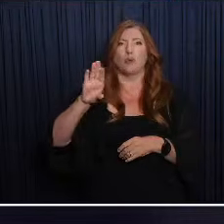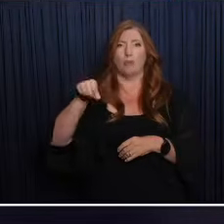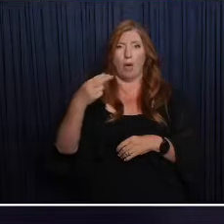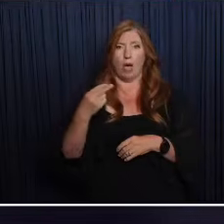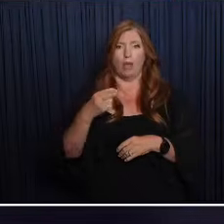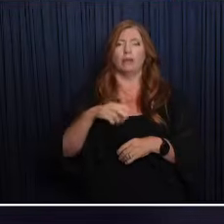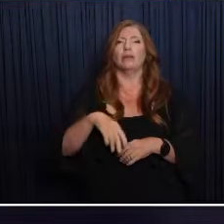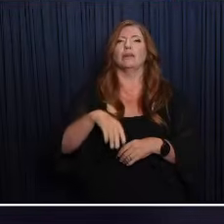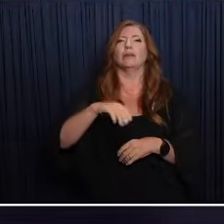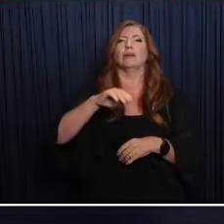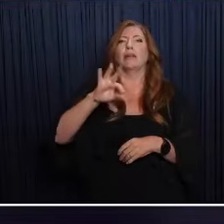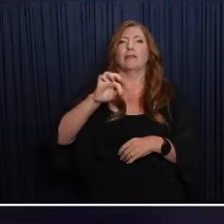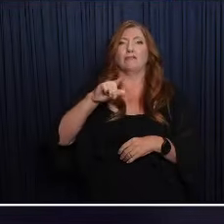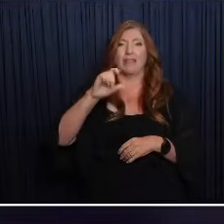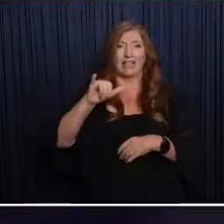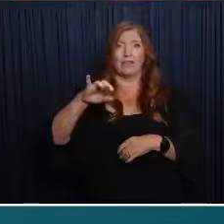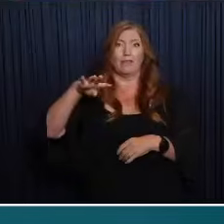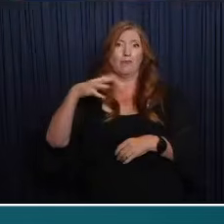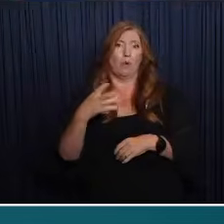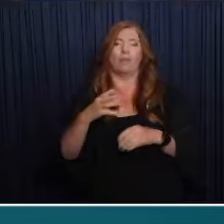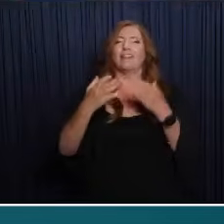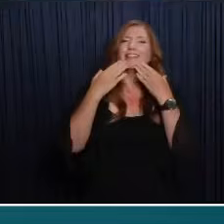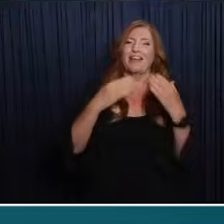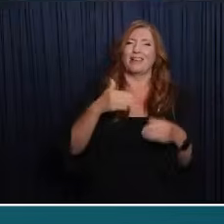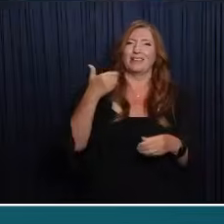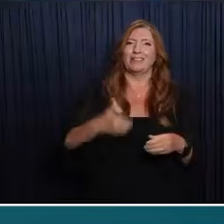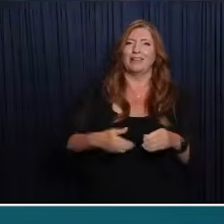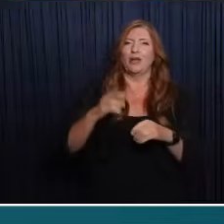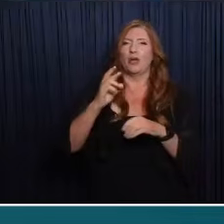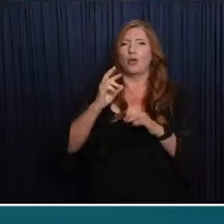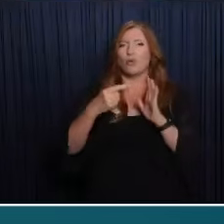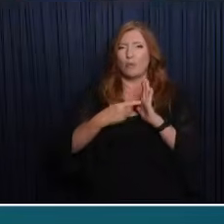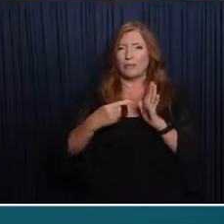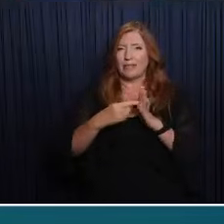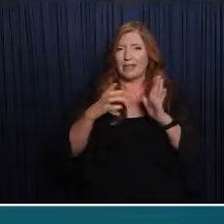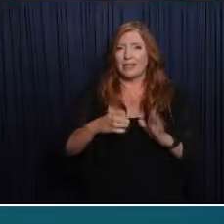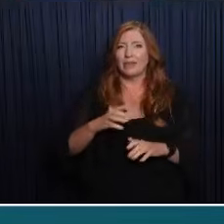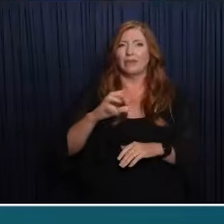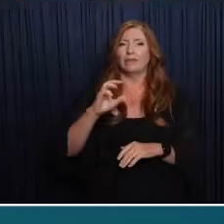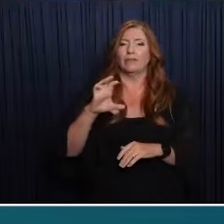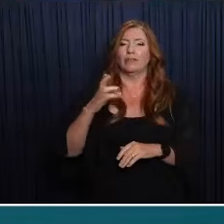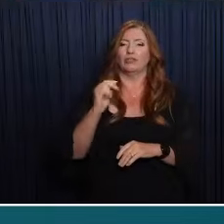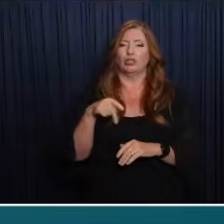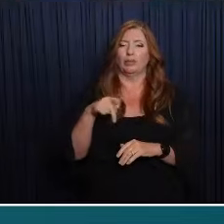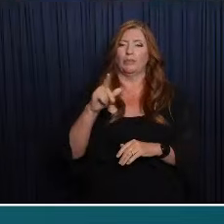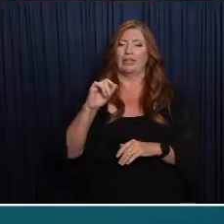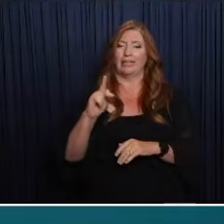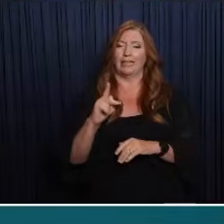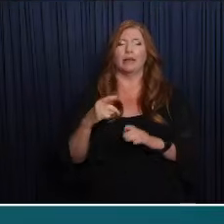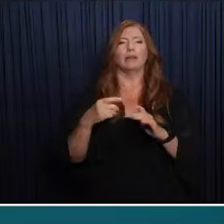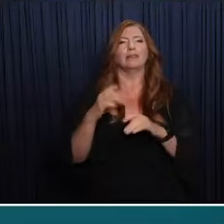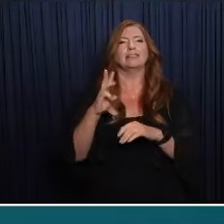JOSEPH CHAPLIK, THOMAS FEELY IV AND JOHN TROBOUGH.